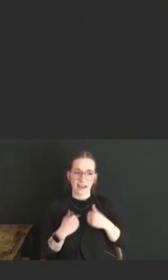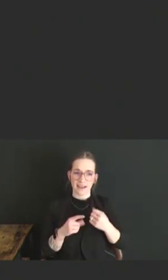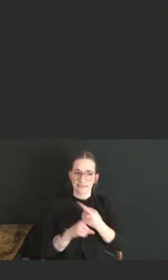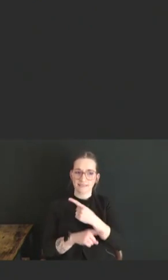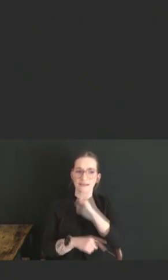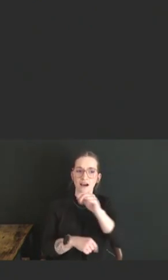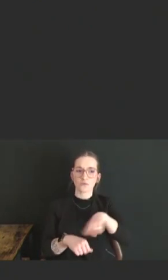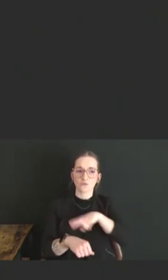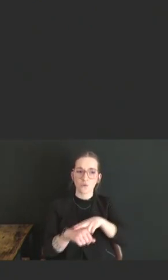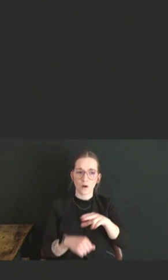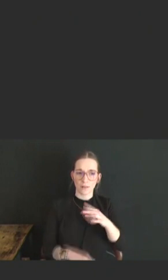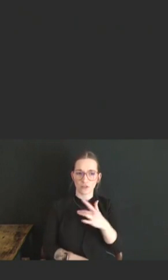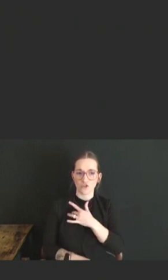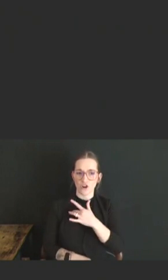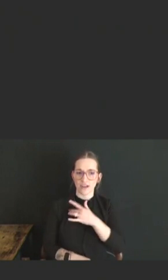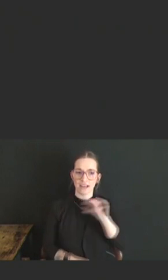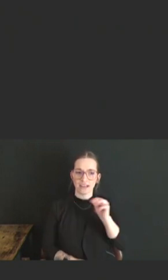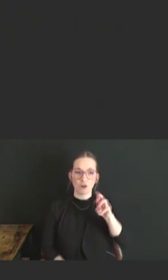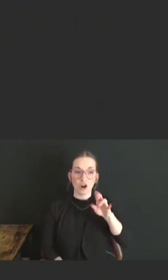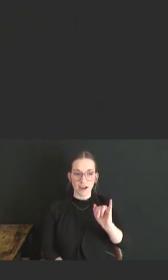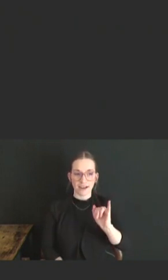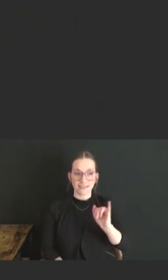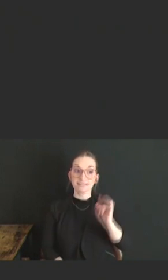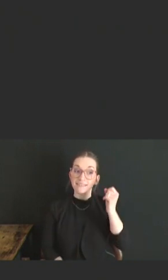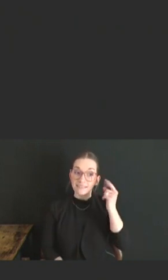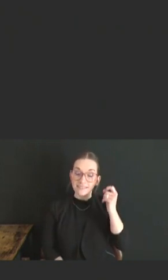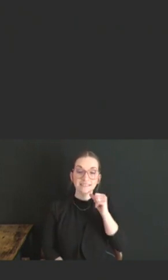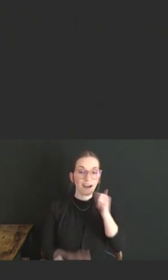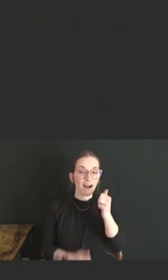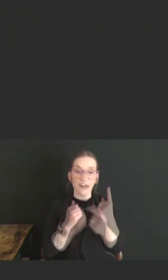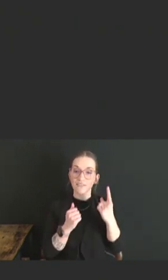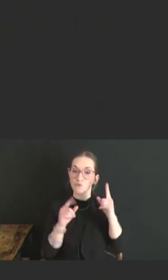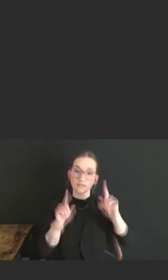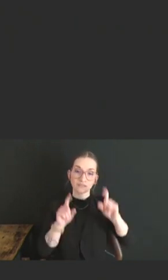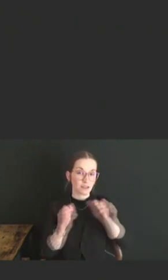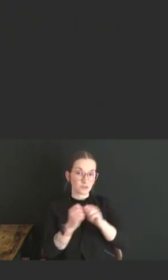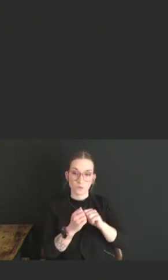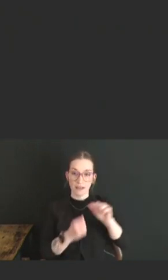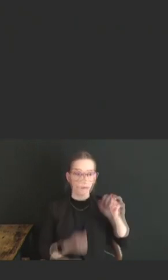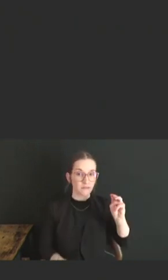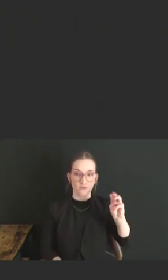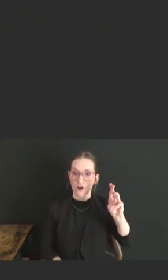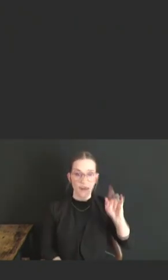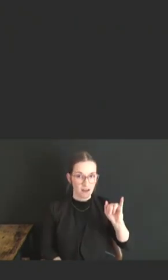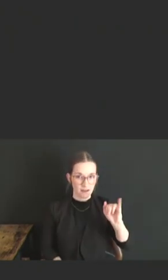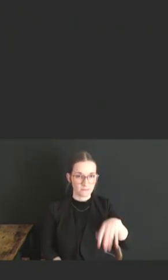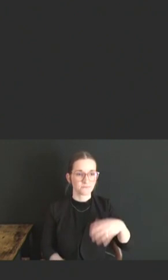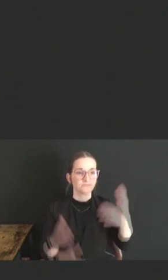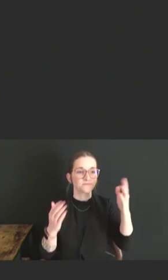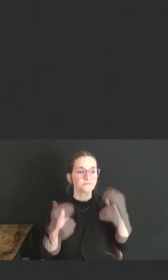To note there, not everyone had a cardiac MRI. Healthcare providers considered most